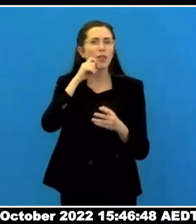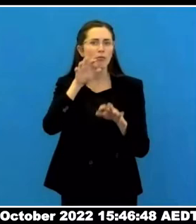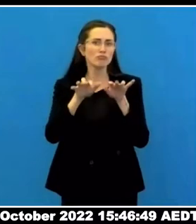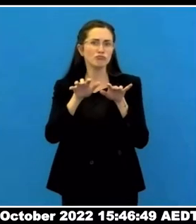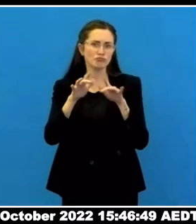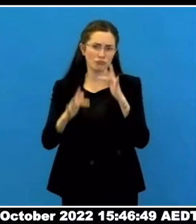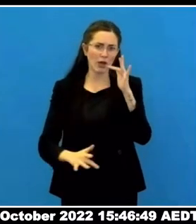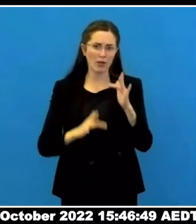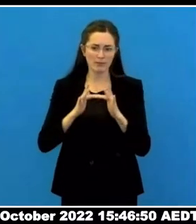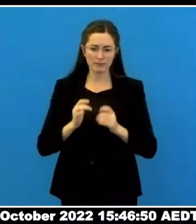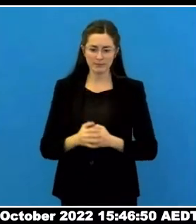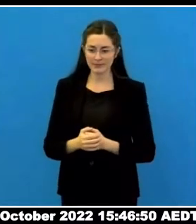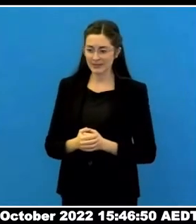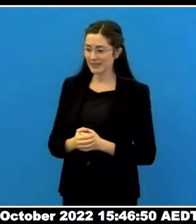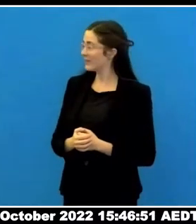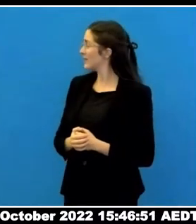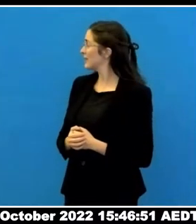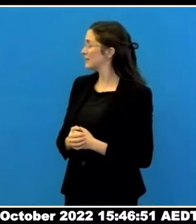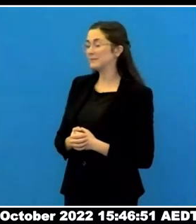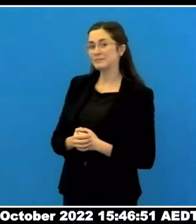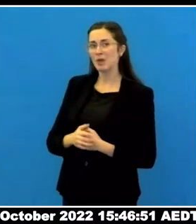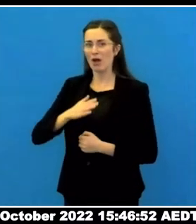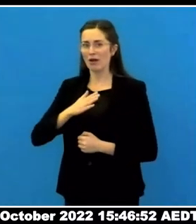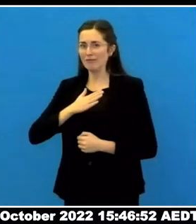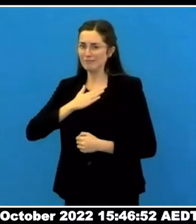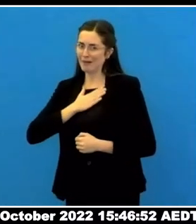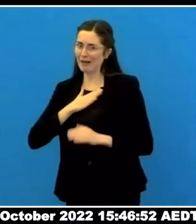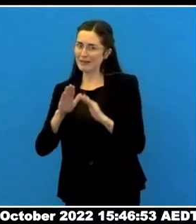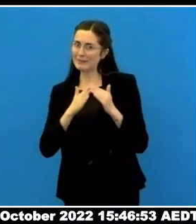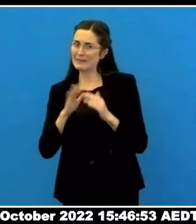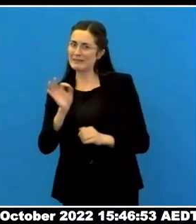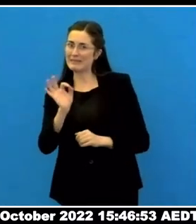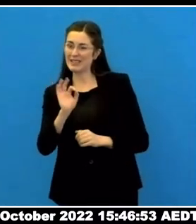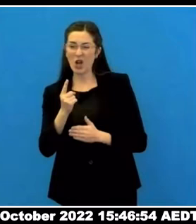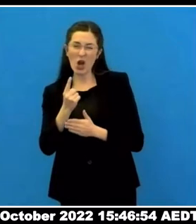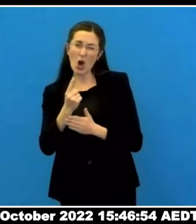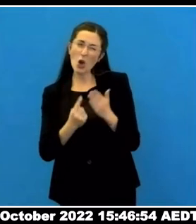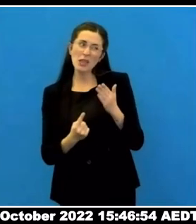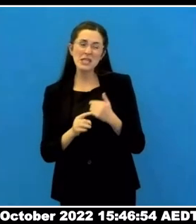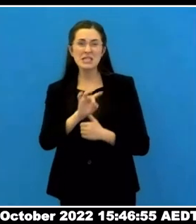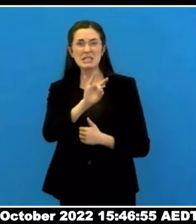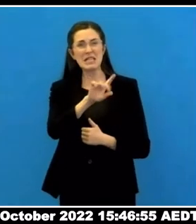Muzhgan, you're shaking your head? For my community, to be honest, is only 15 10 to 15 per cent